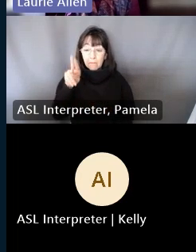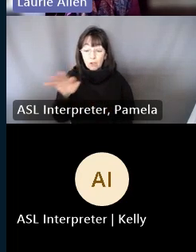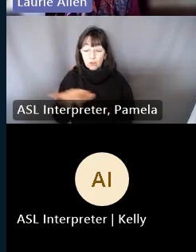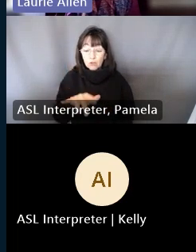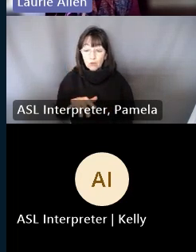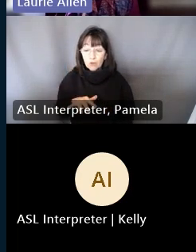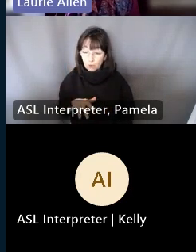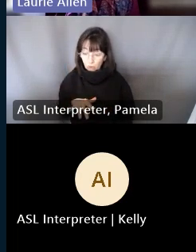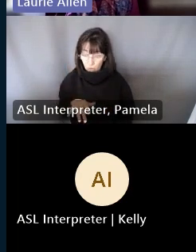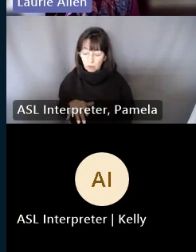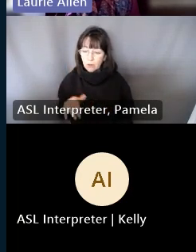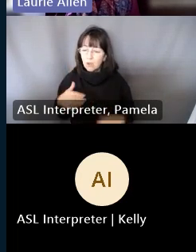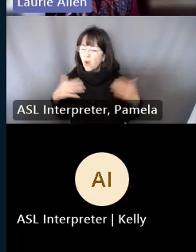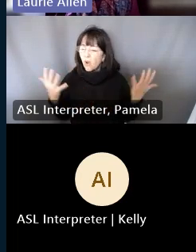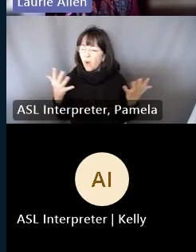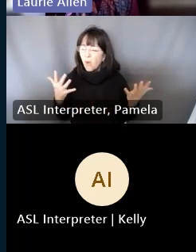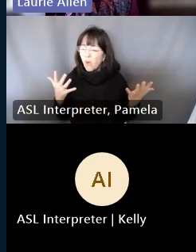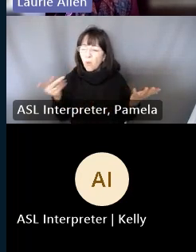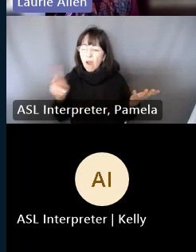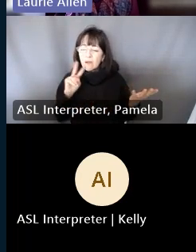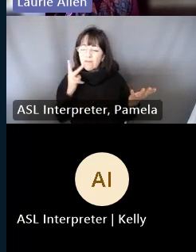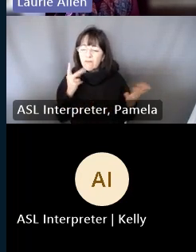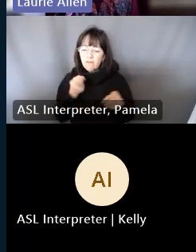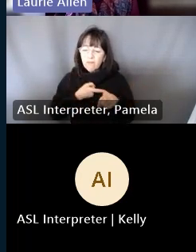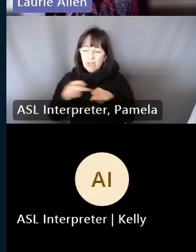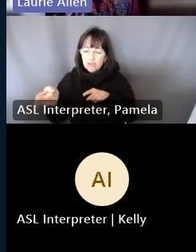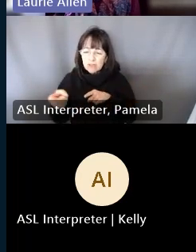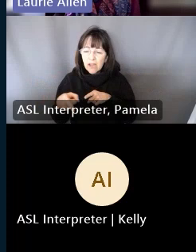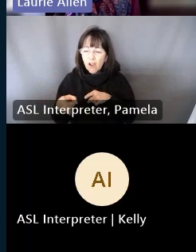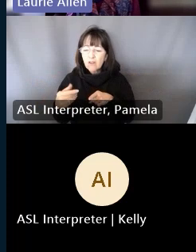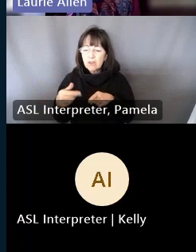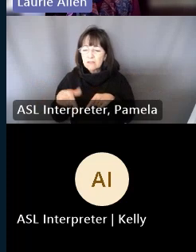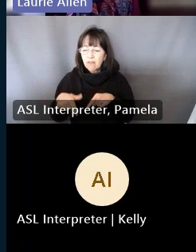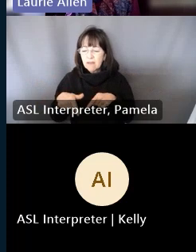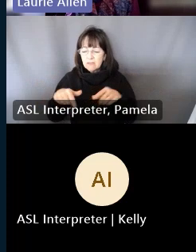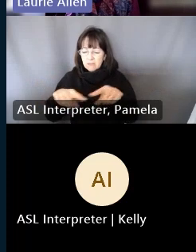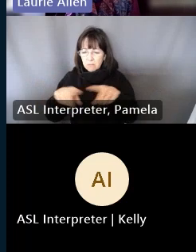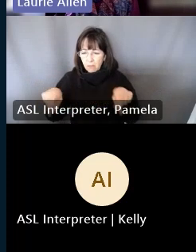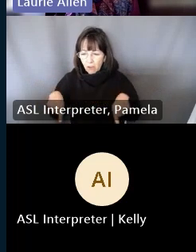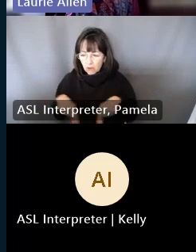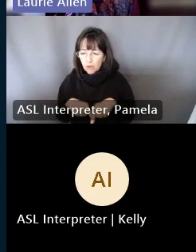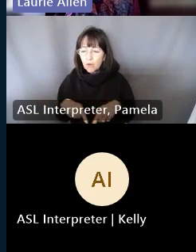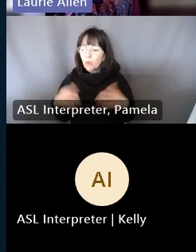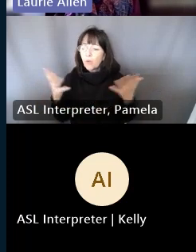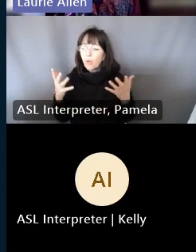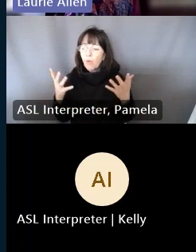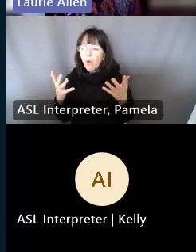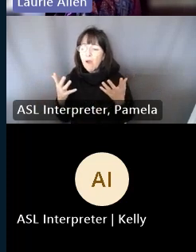what are the vegetarian items on this menu, what are the desserts on this menu? And it's going to isolate what I've asked for.